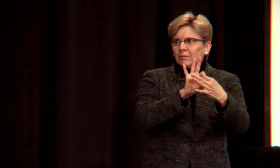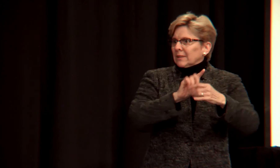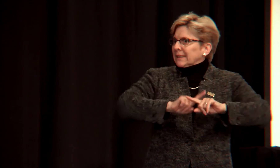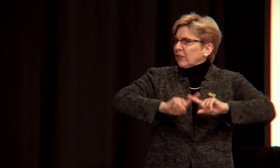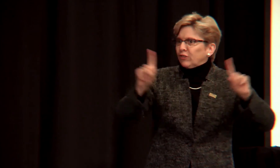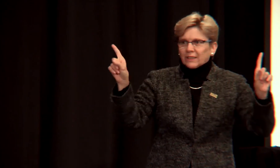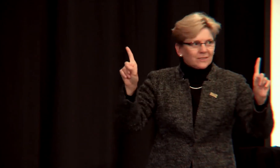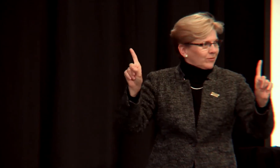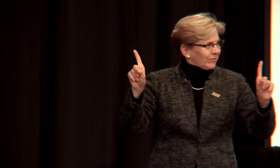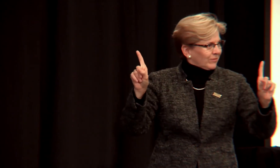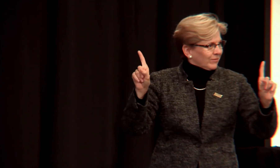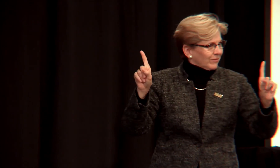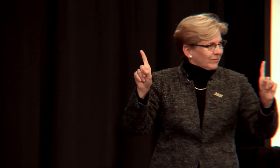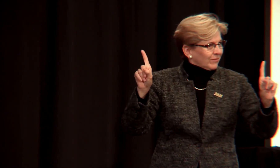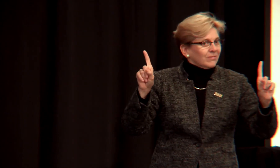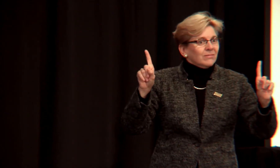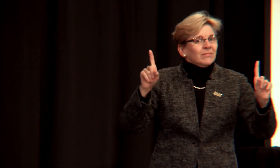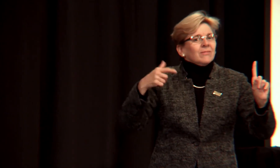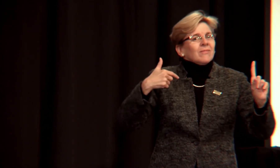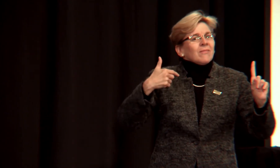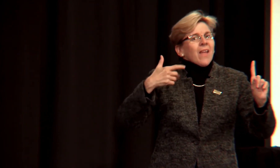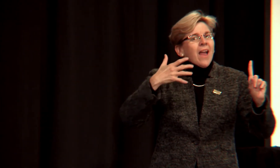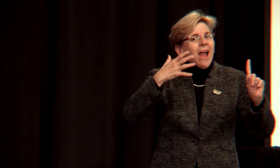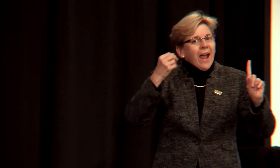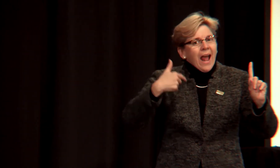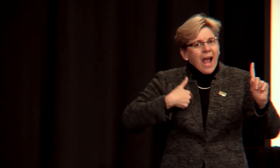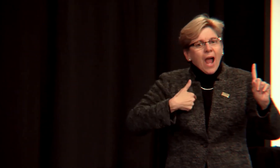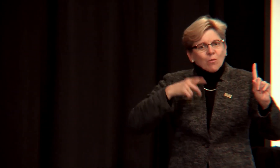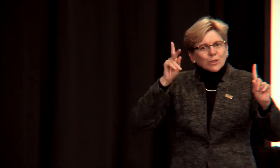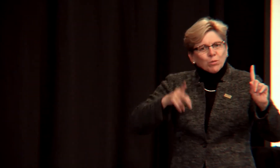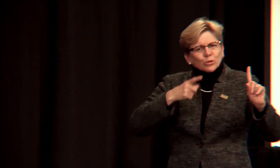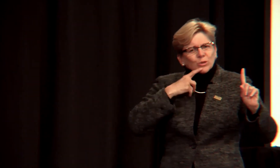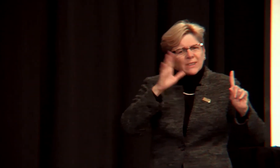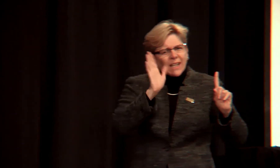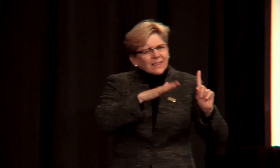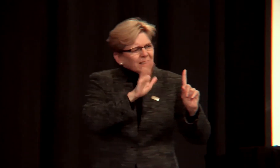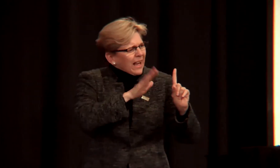that he would connect to the world very differently and I was the person who